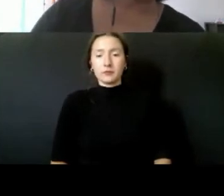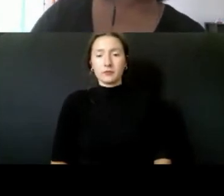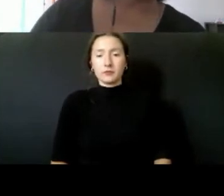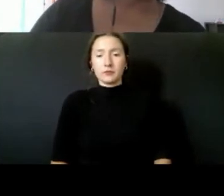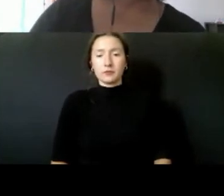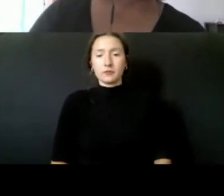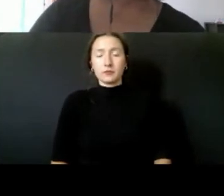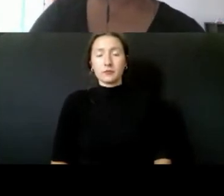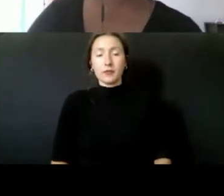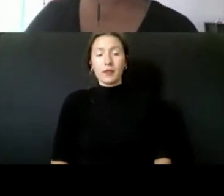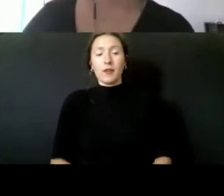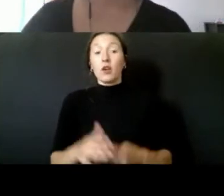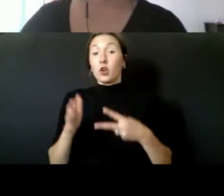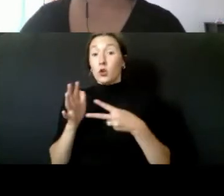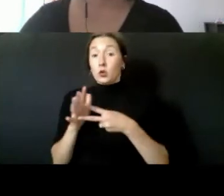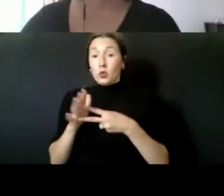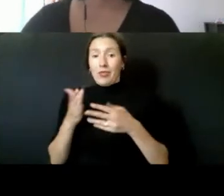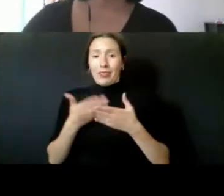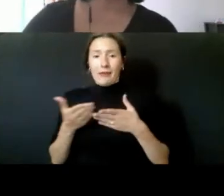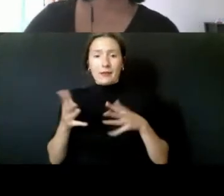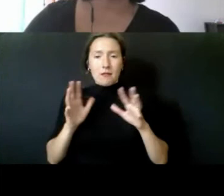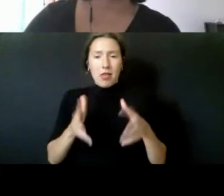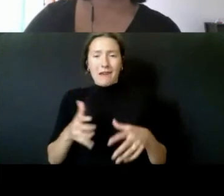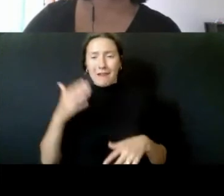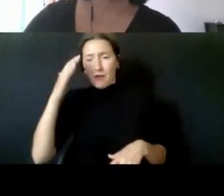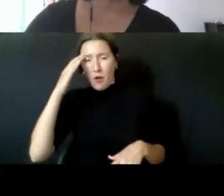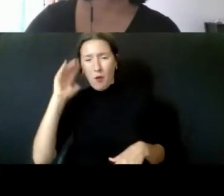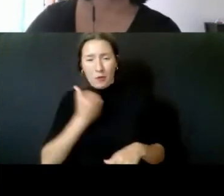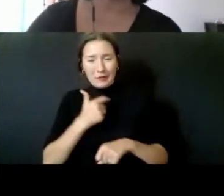but there are a lot of things that here there is the narrator that is the screen